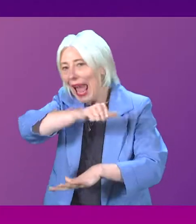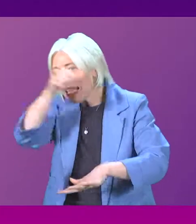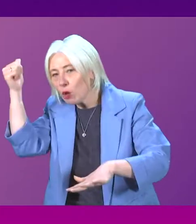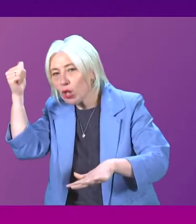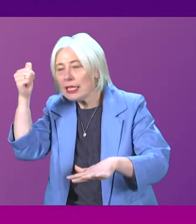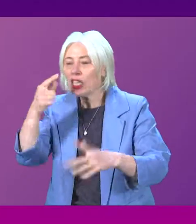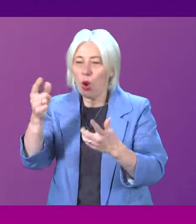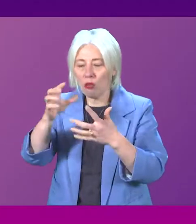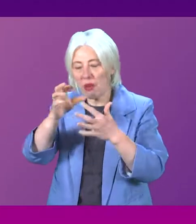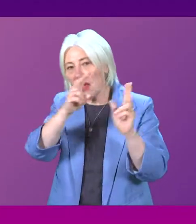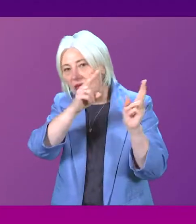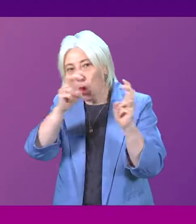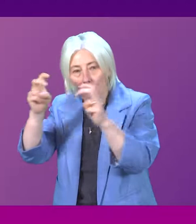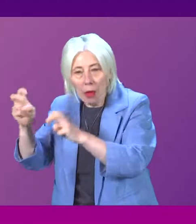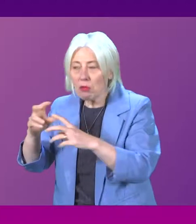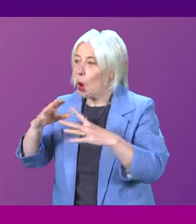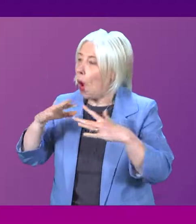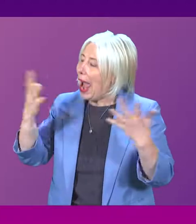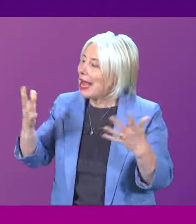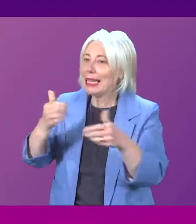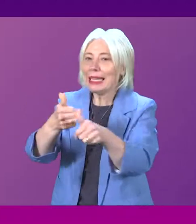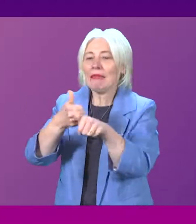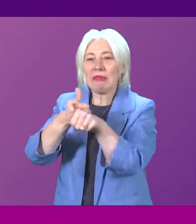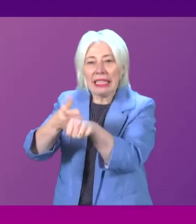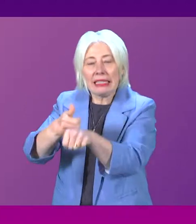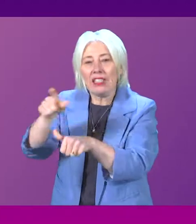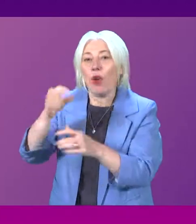subjects or any other assistance to the inquiry.